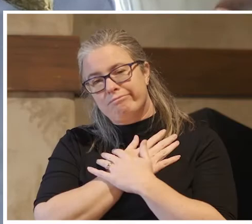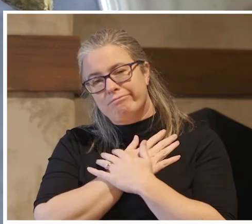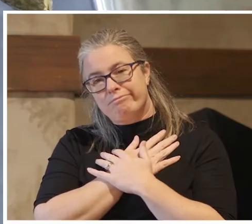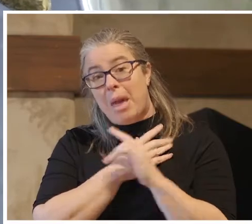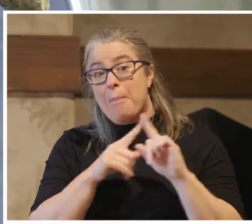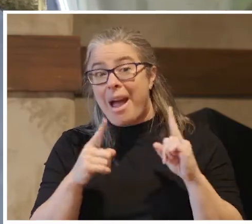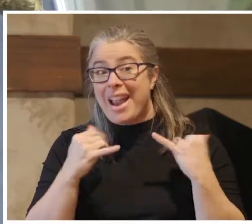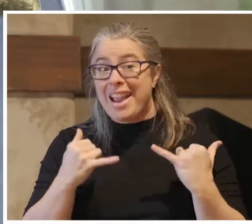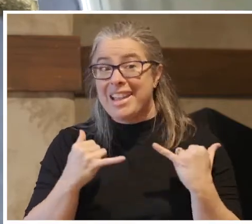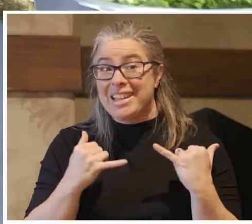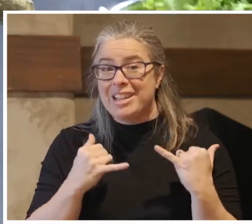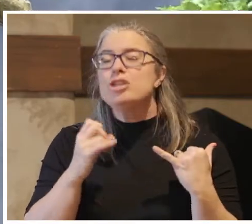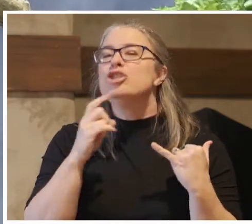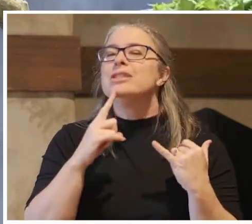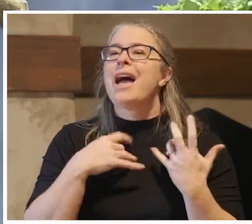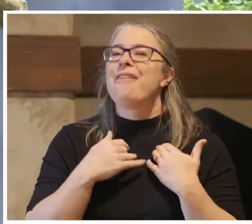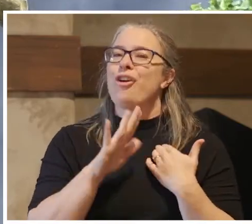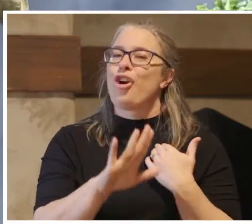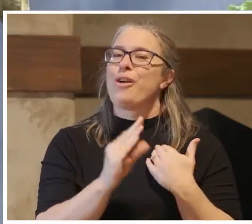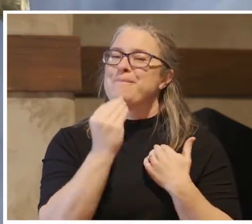But at this time she's having her meal.